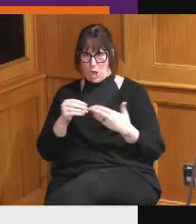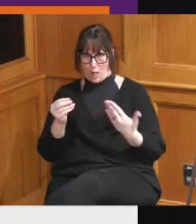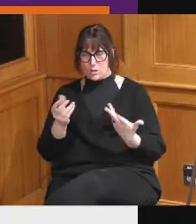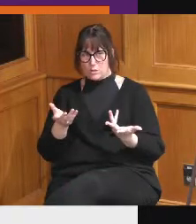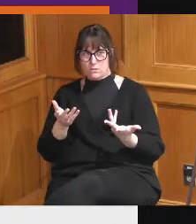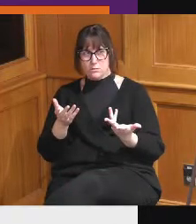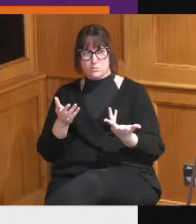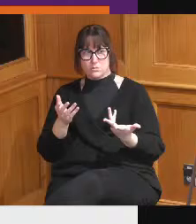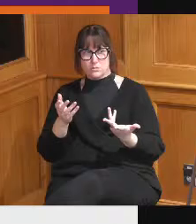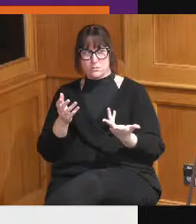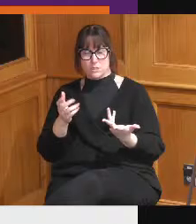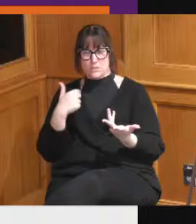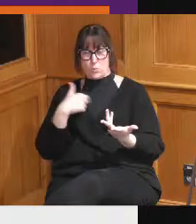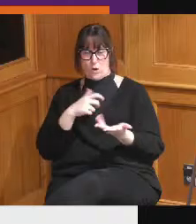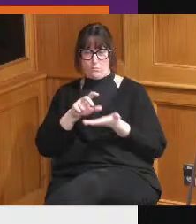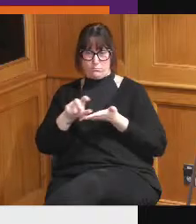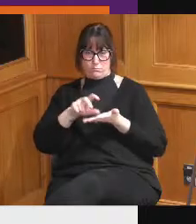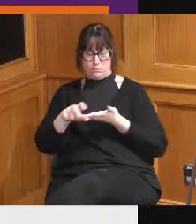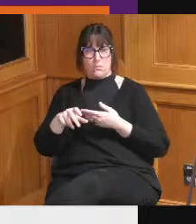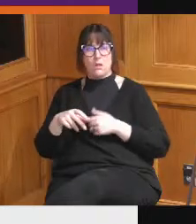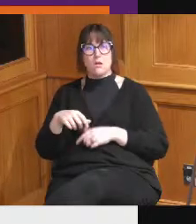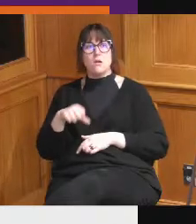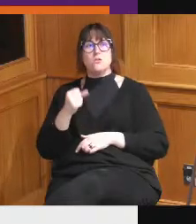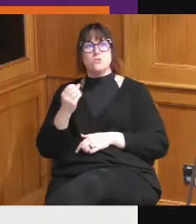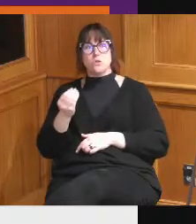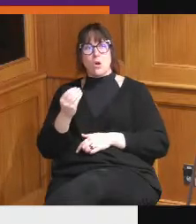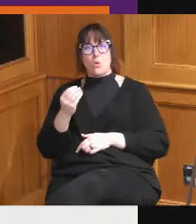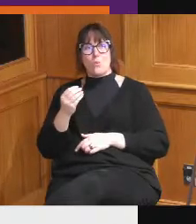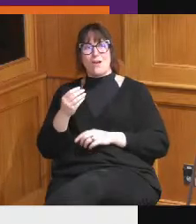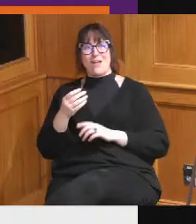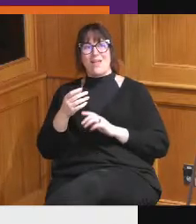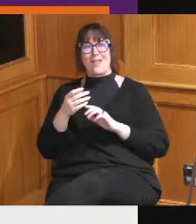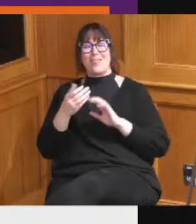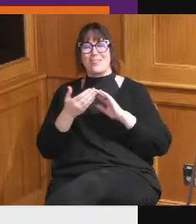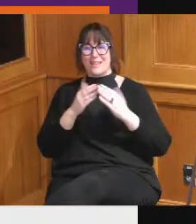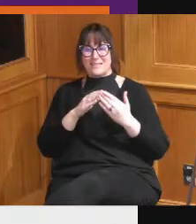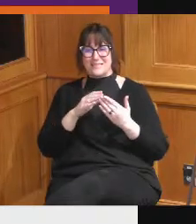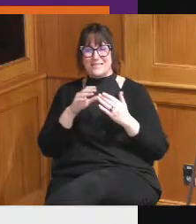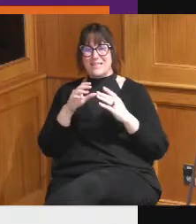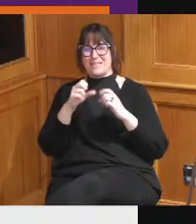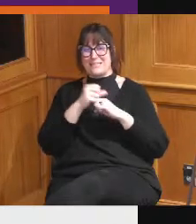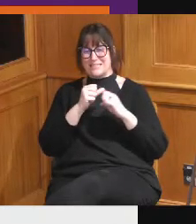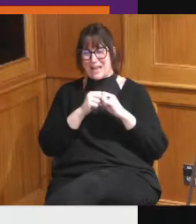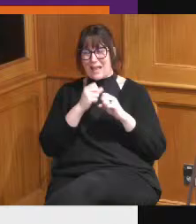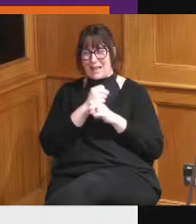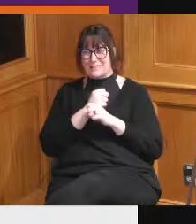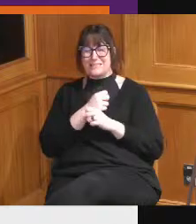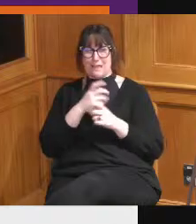much detail is to just say and these just came out of some City stats that were easily available